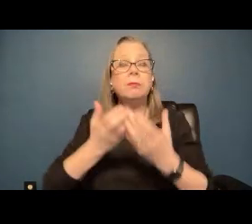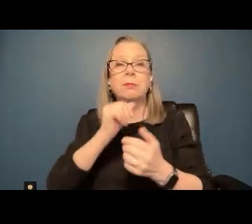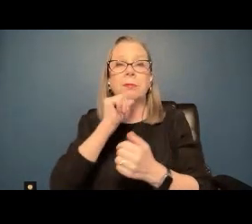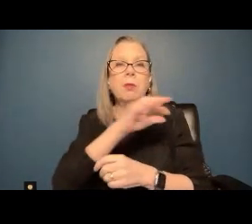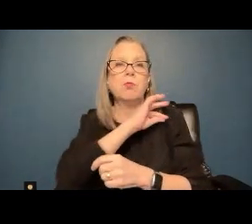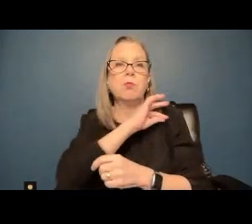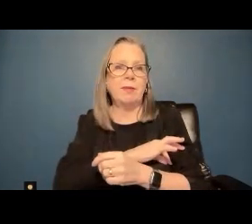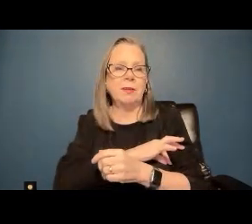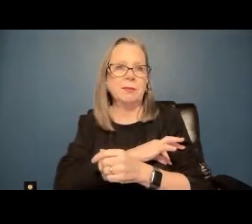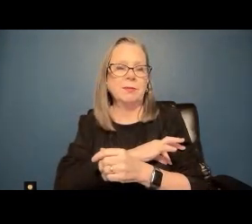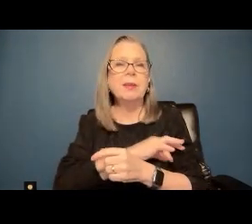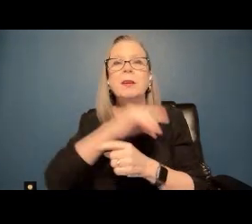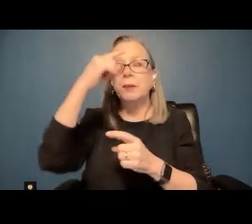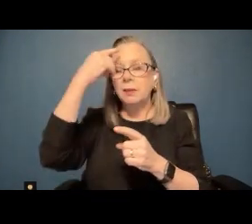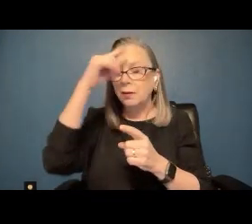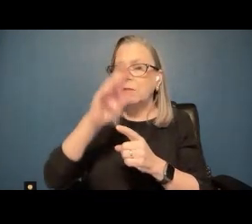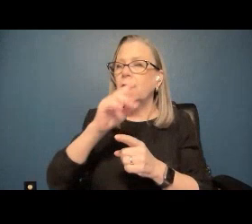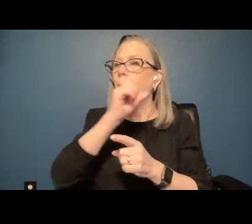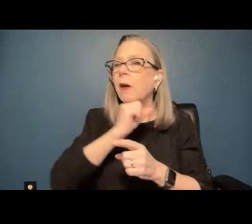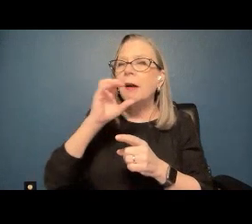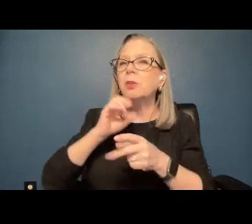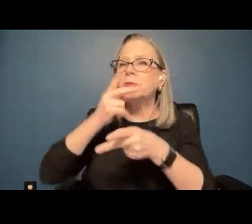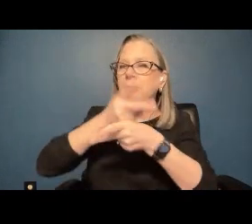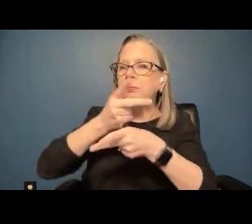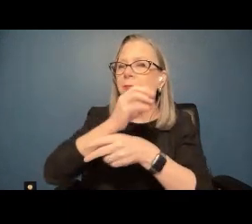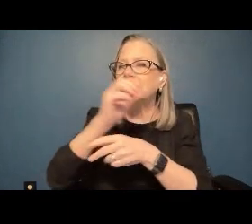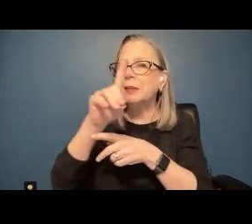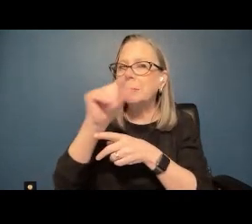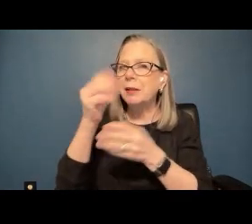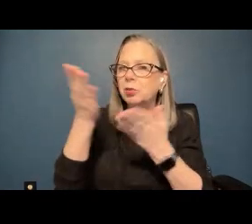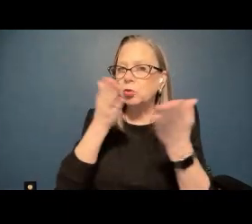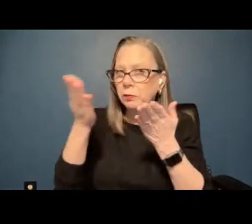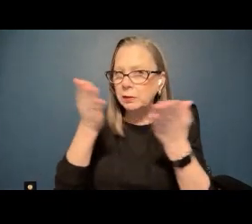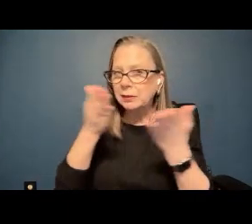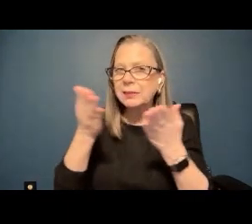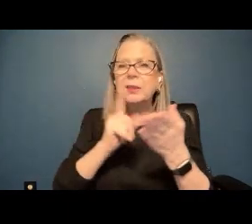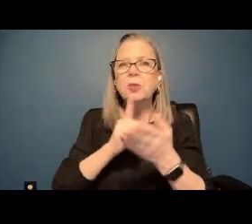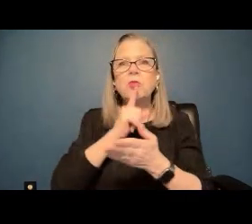elder care and disability services by focusing on the people who actually provide the care.